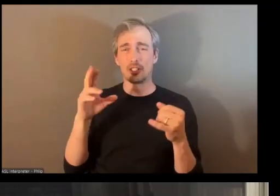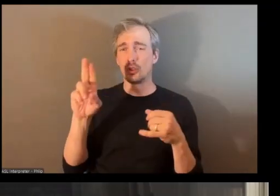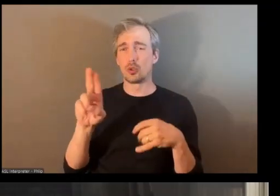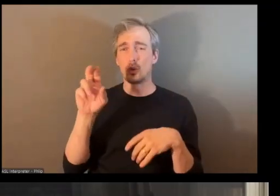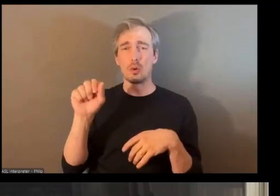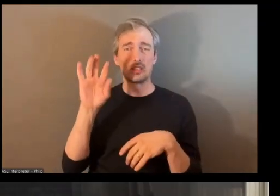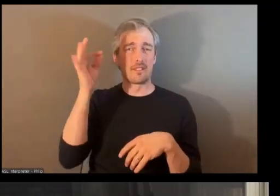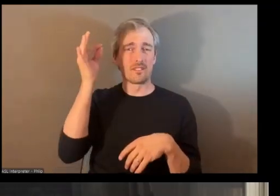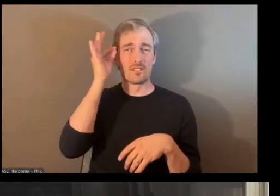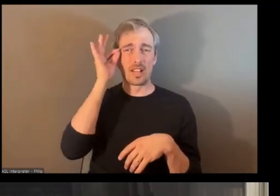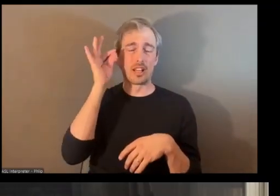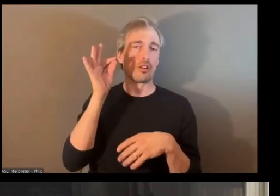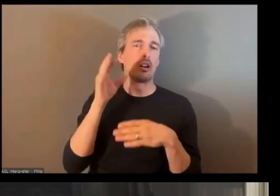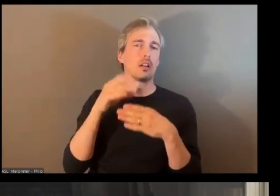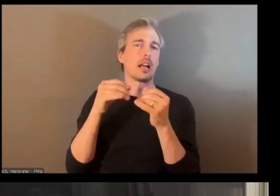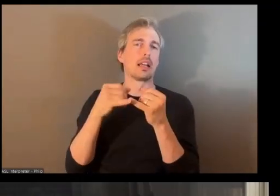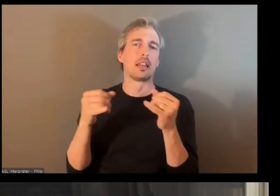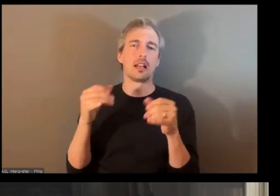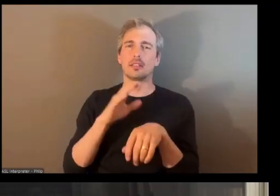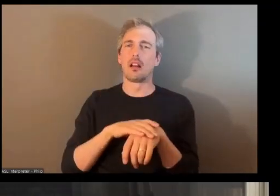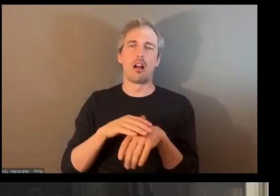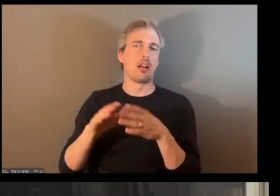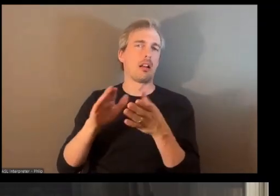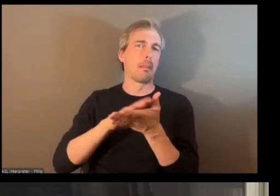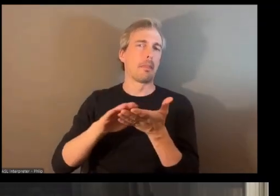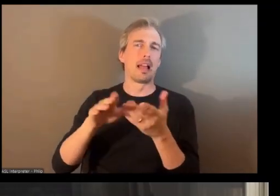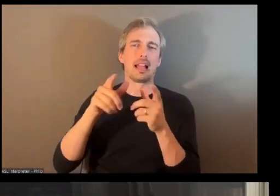Again, us.gov guidelines are really good.